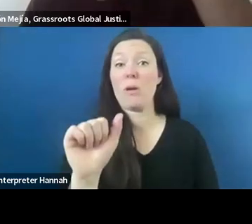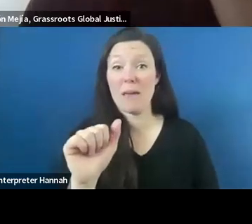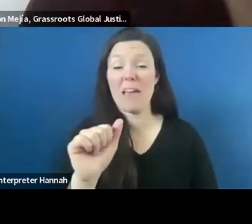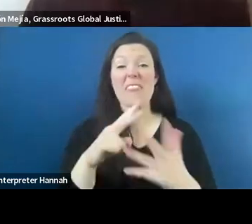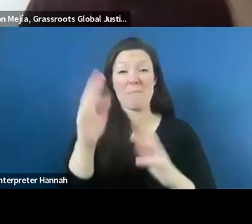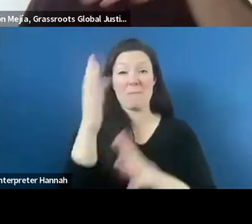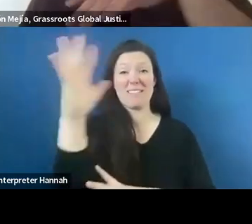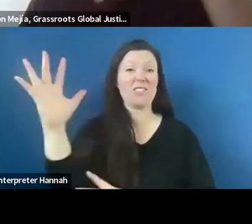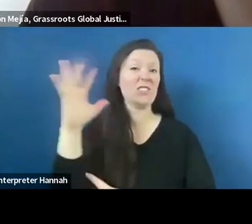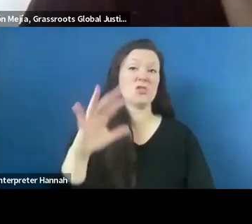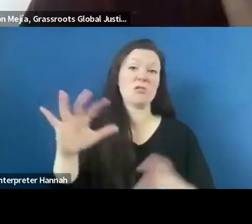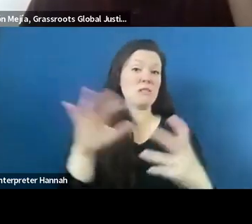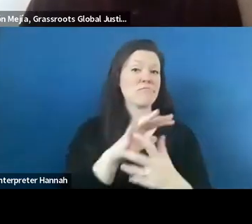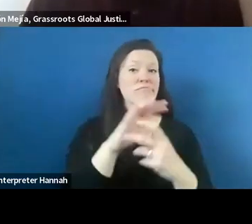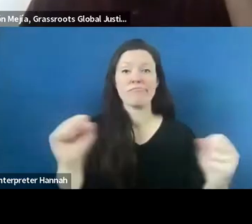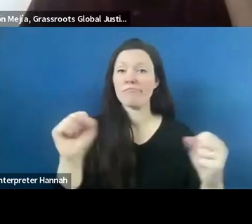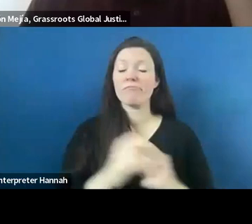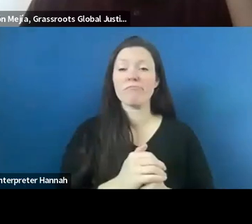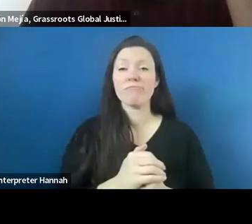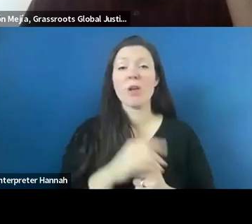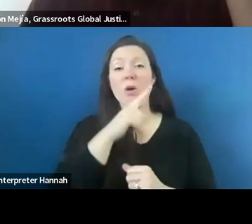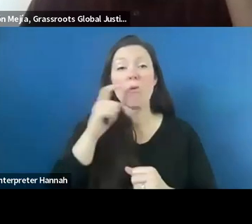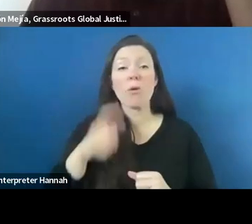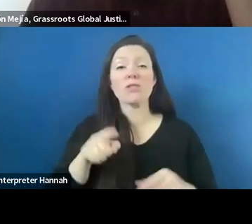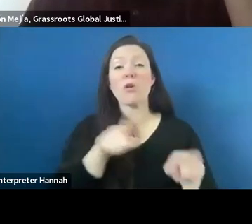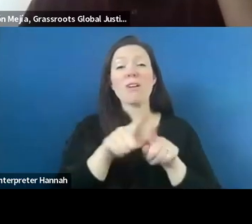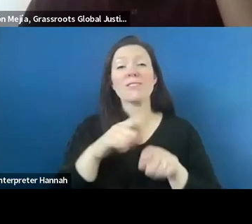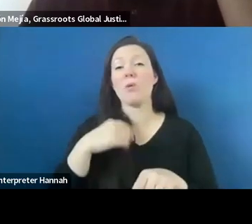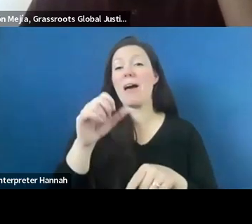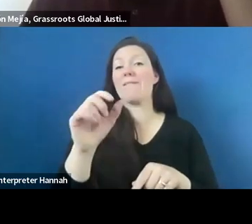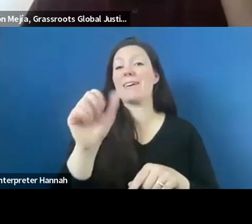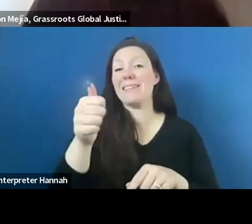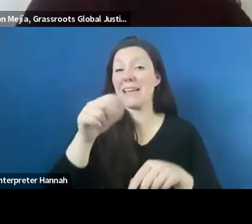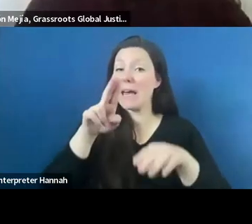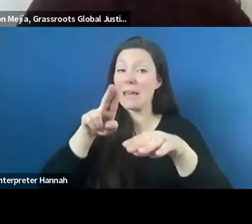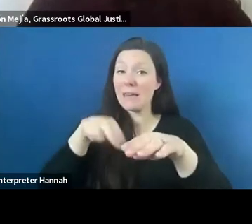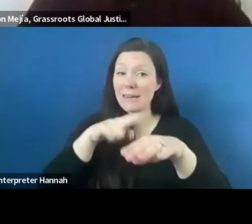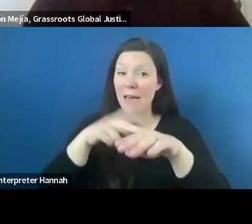The Russians are also occupying, in Ukraine, ten national parks.